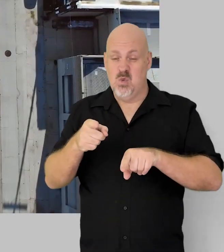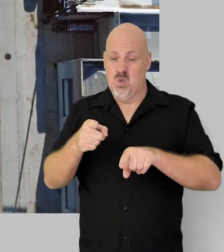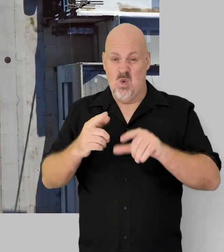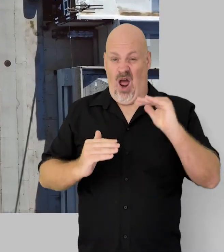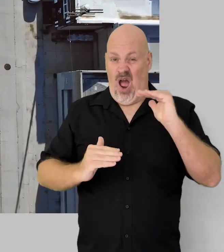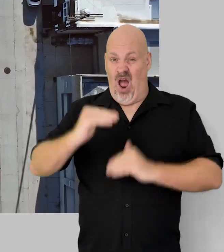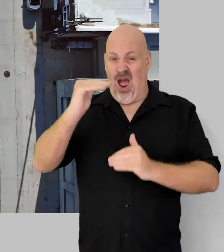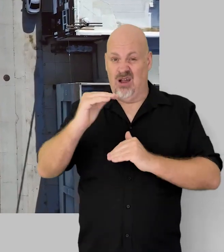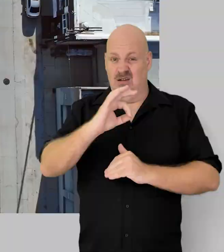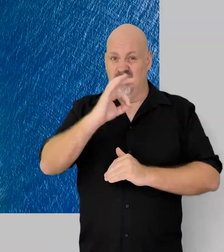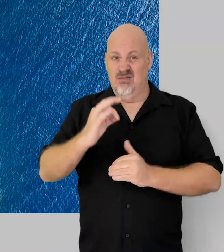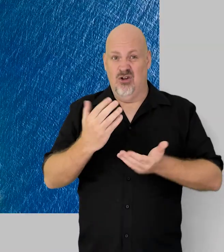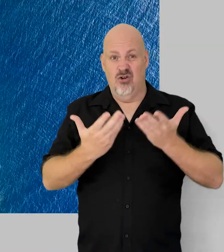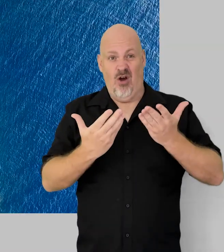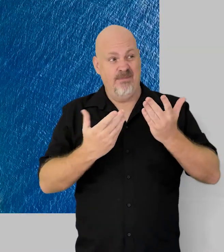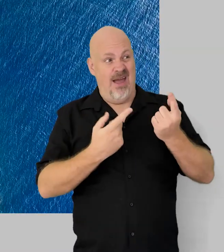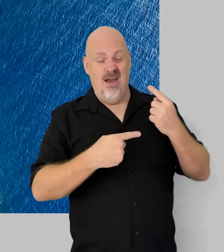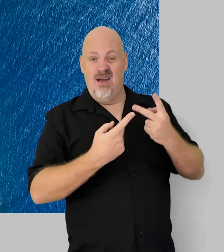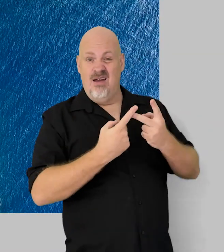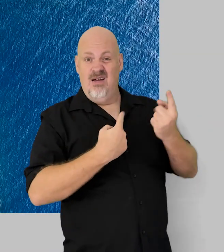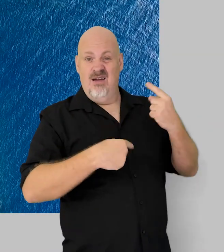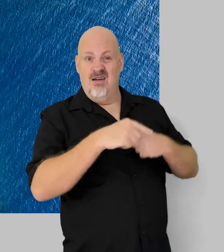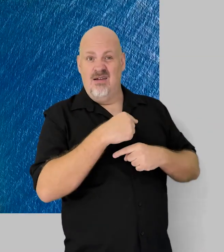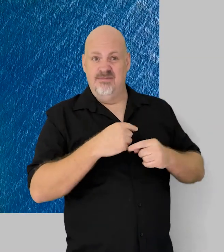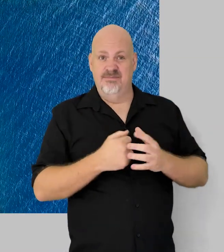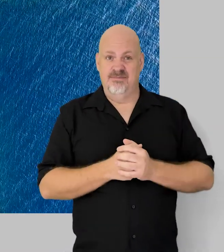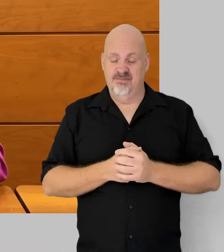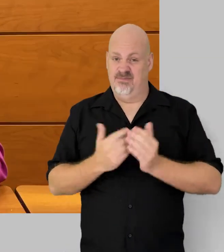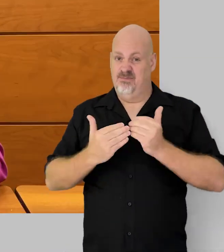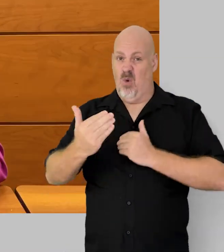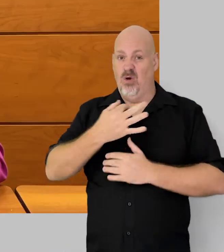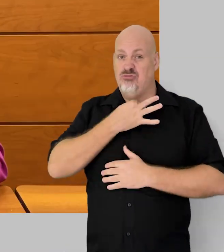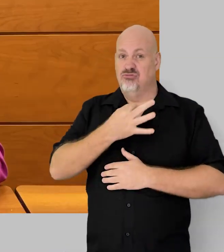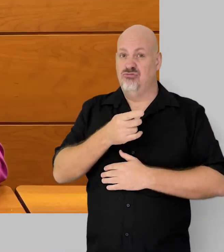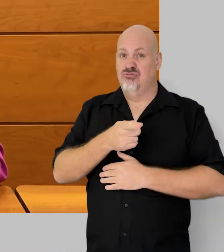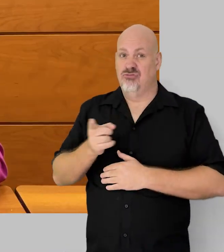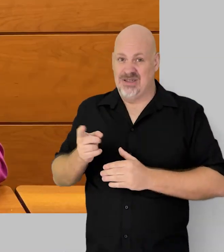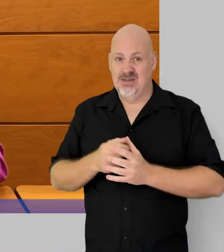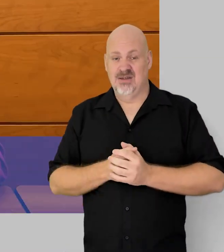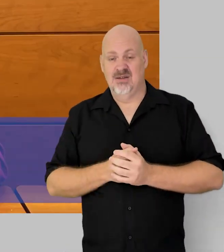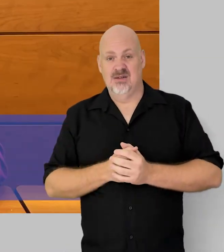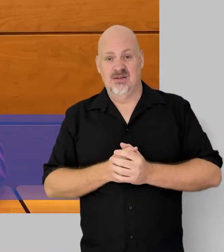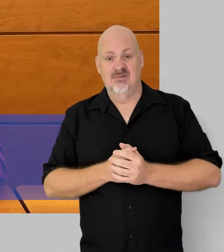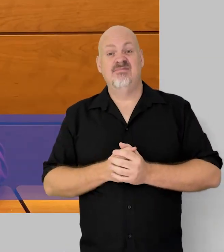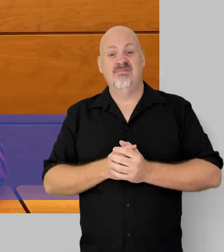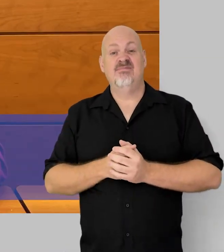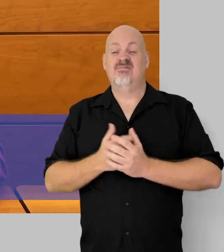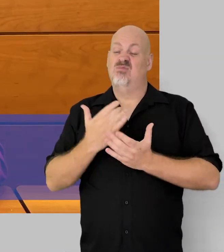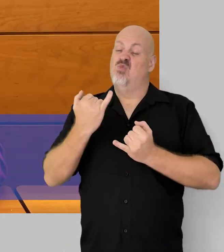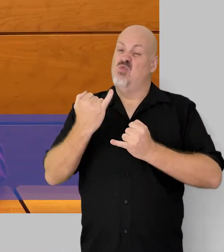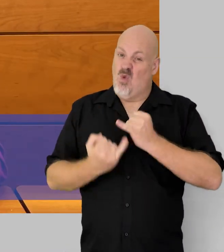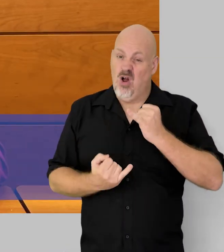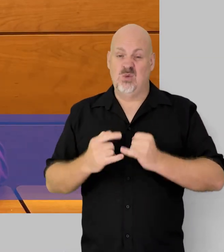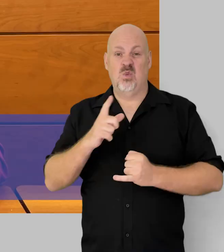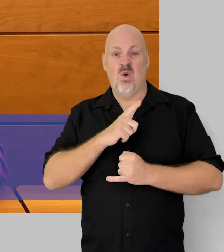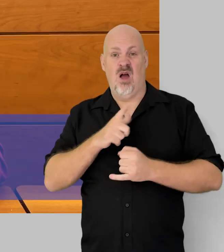compounded by systemic barriers to care. These inequities are driven by the intersection of cultural identity,